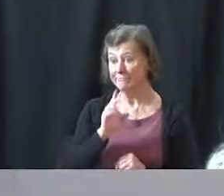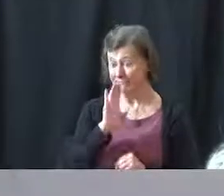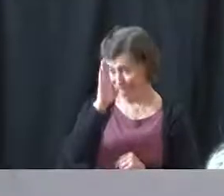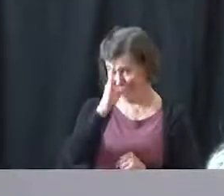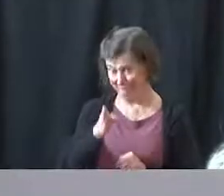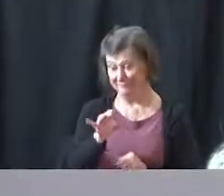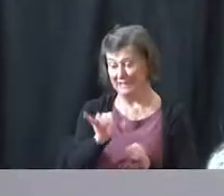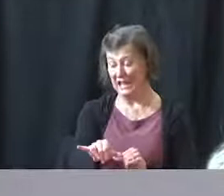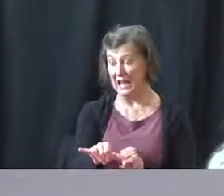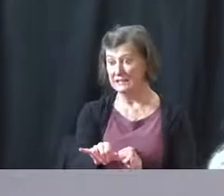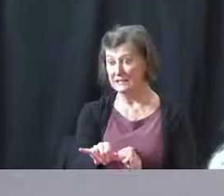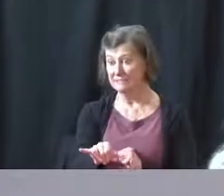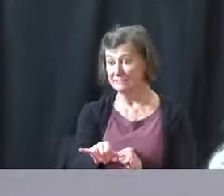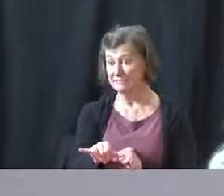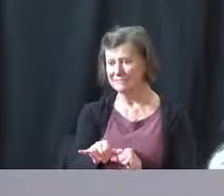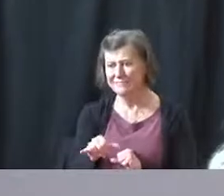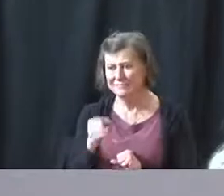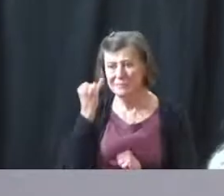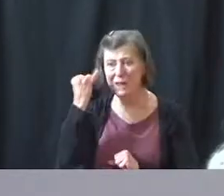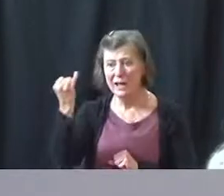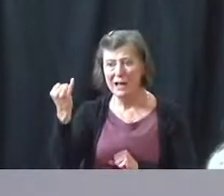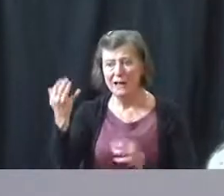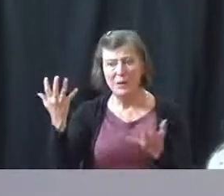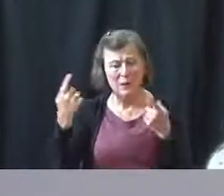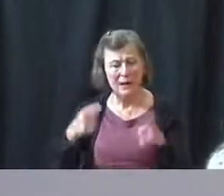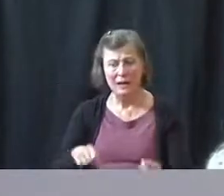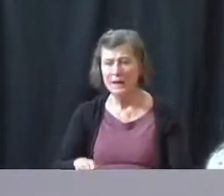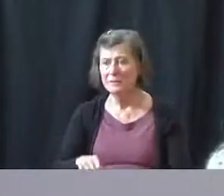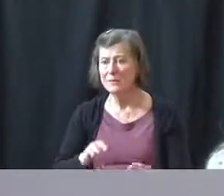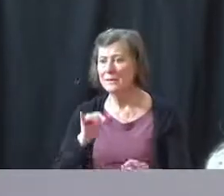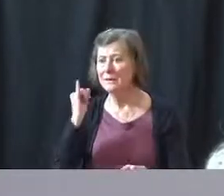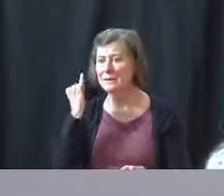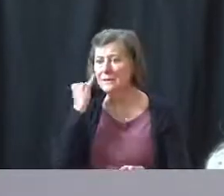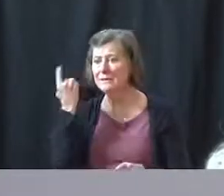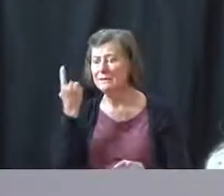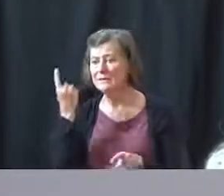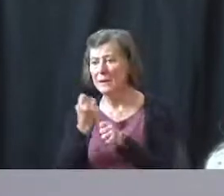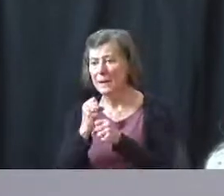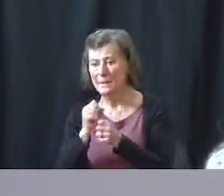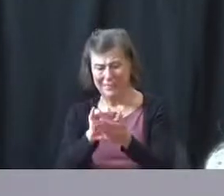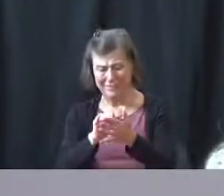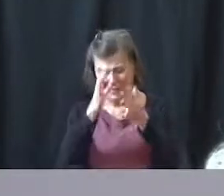He stayed there. Imagine what goes on when somebody makes a decision like that.